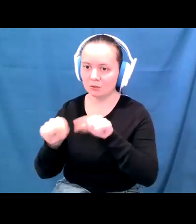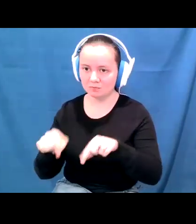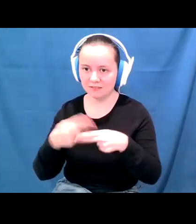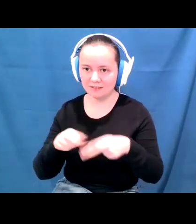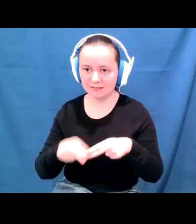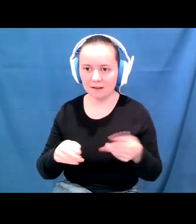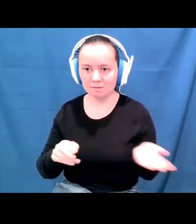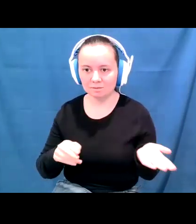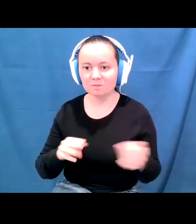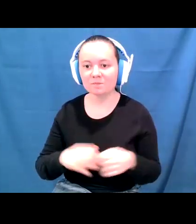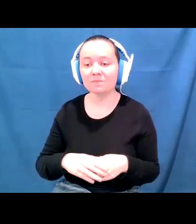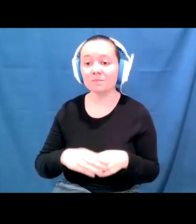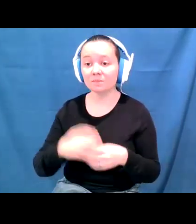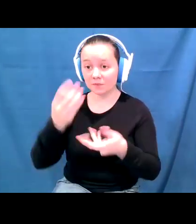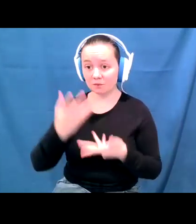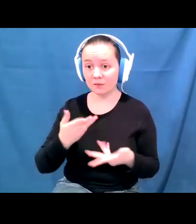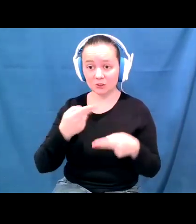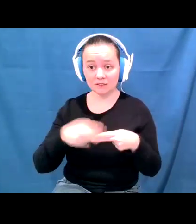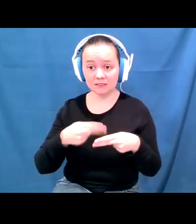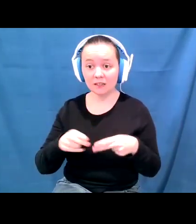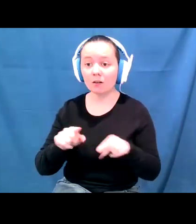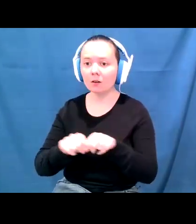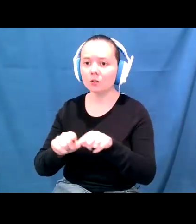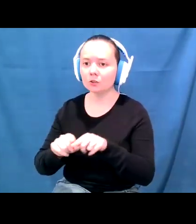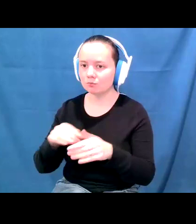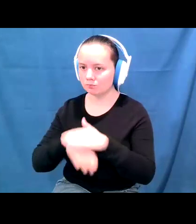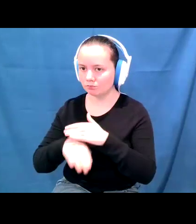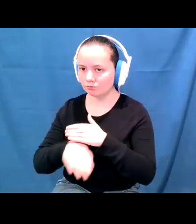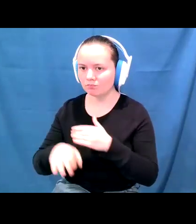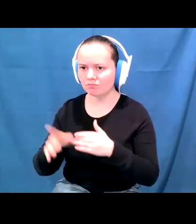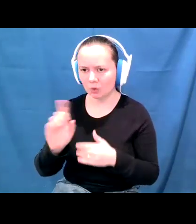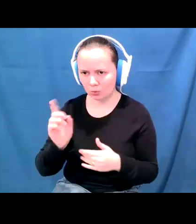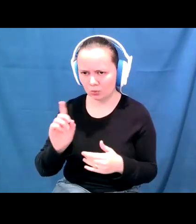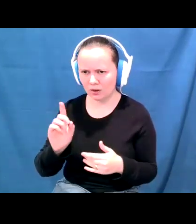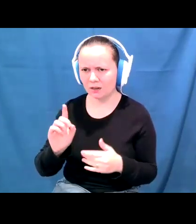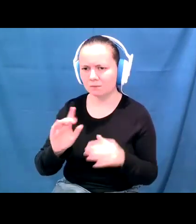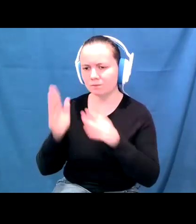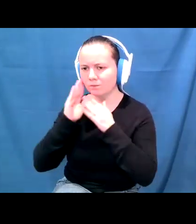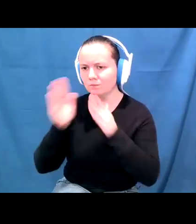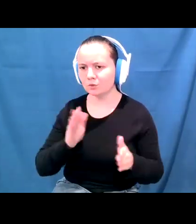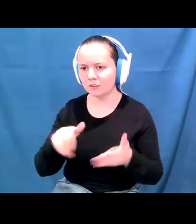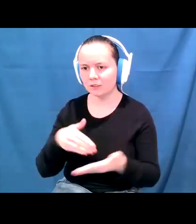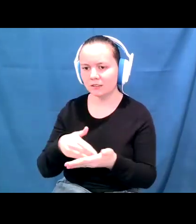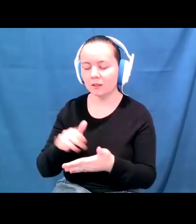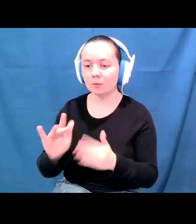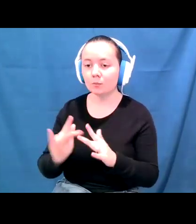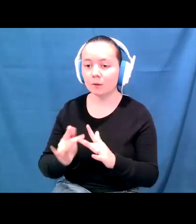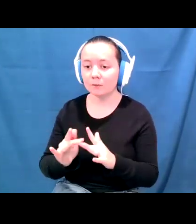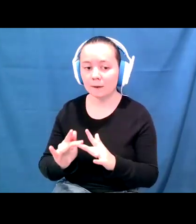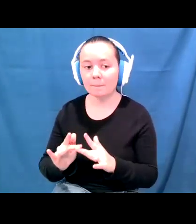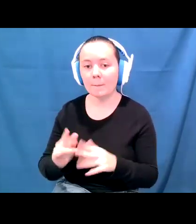The information on these slides is also available on the Strategies Center website, and the slides with the hyperlinks will be available after the call.